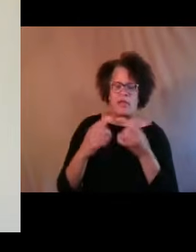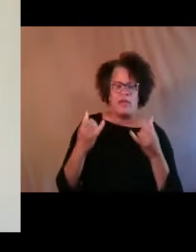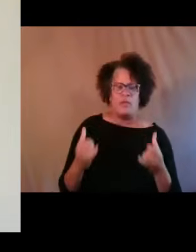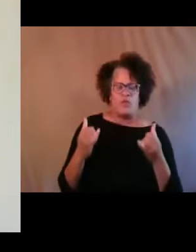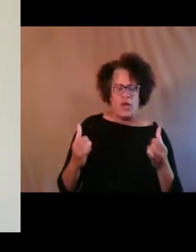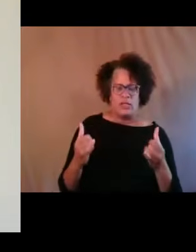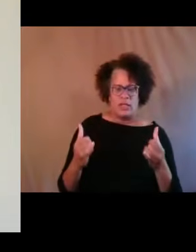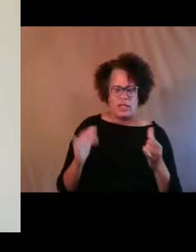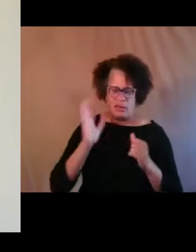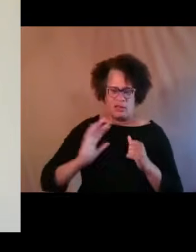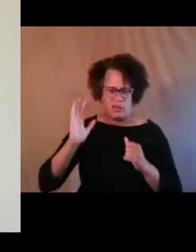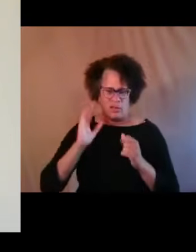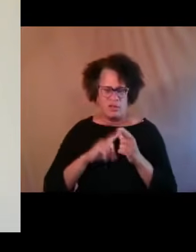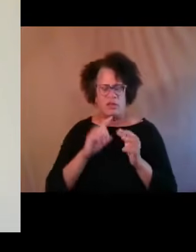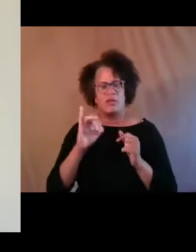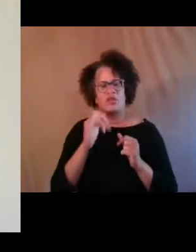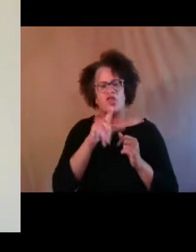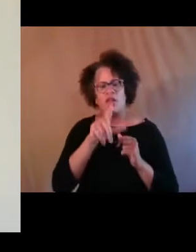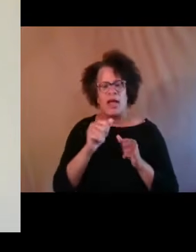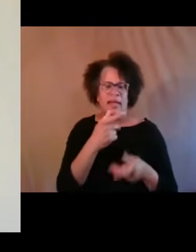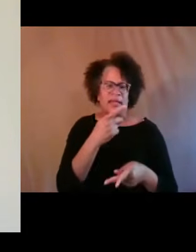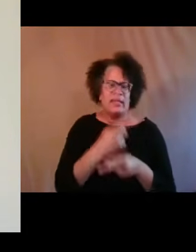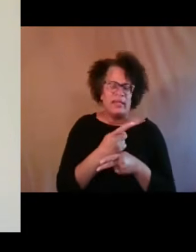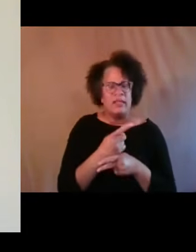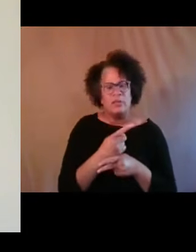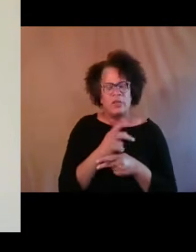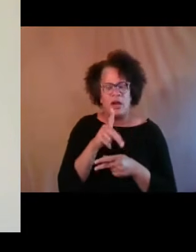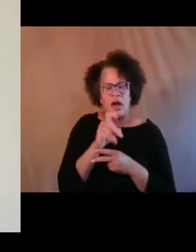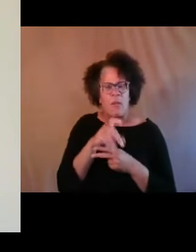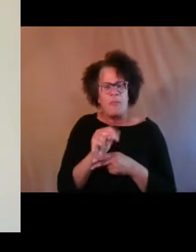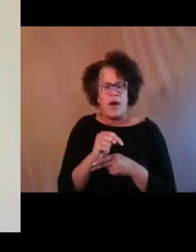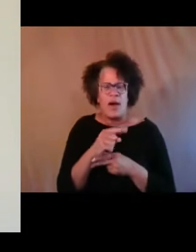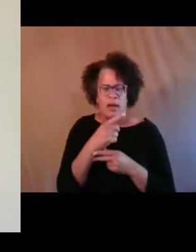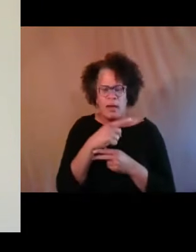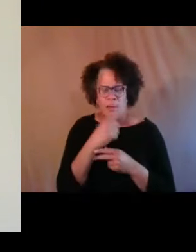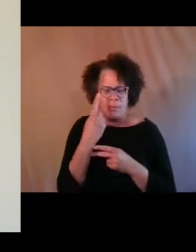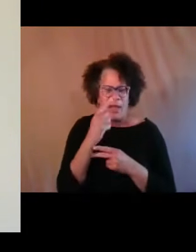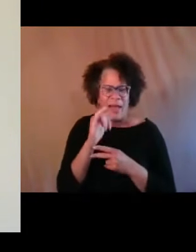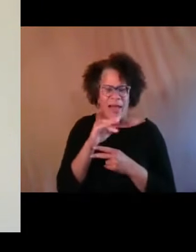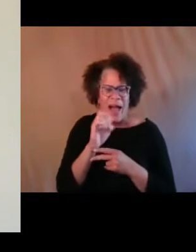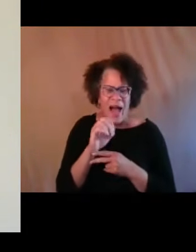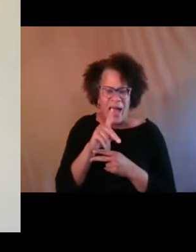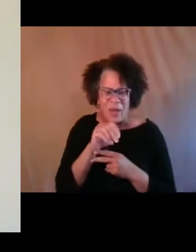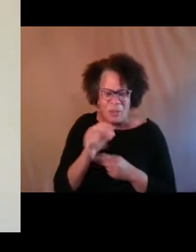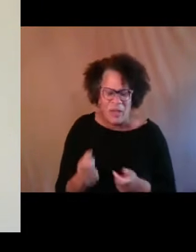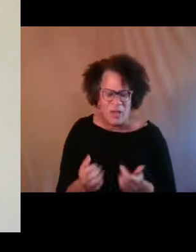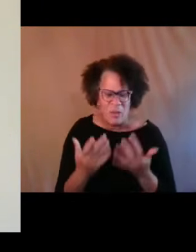Gerloni keeps a frothy pot of black eyed peas boiling on News Years day.